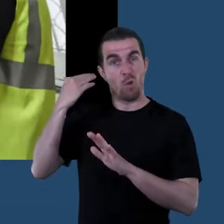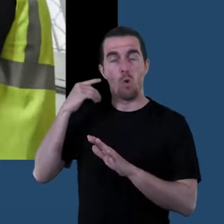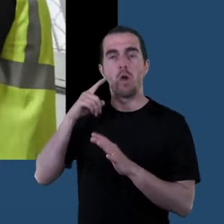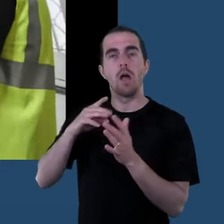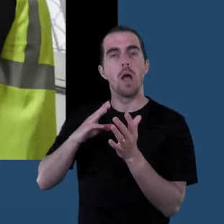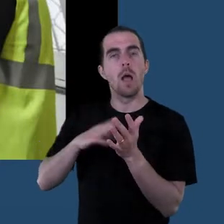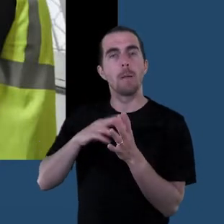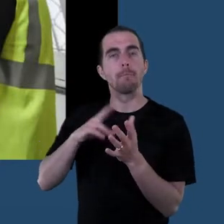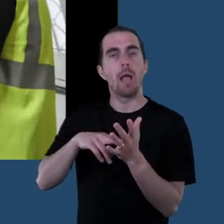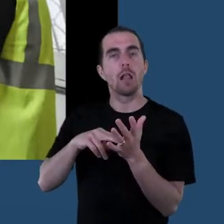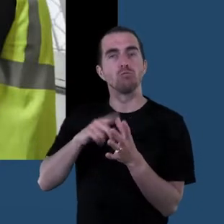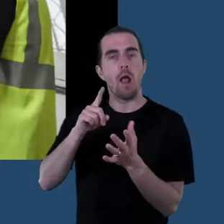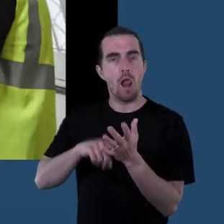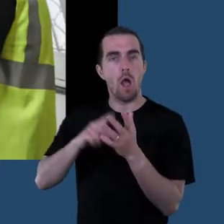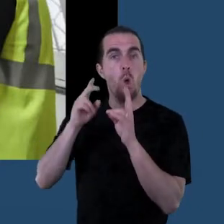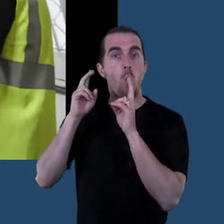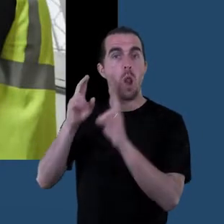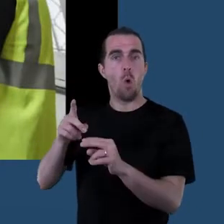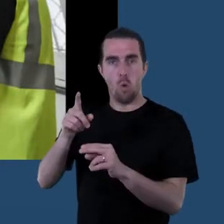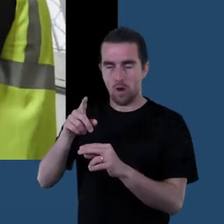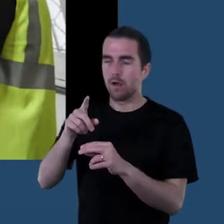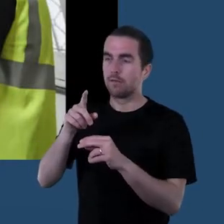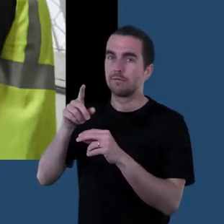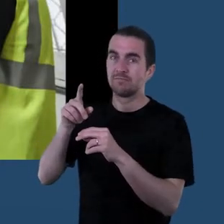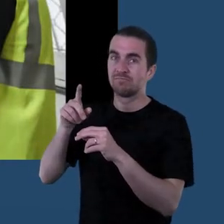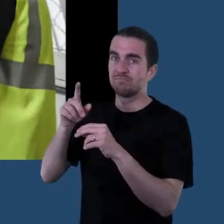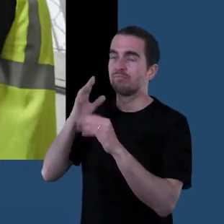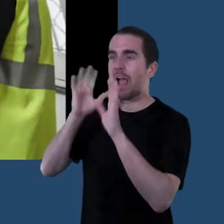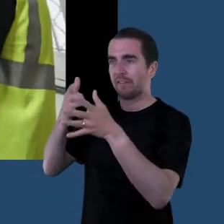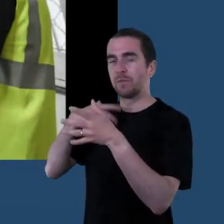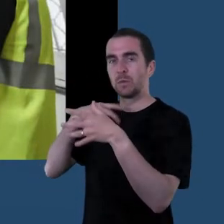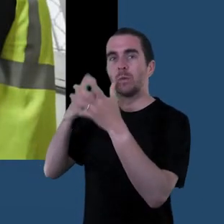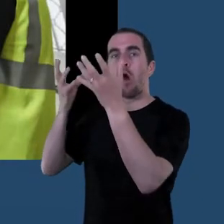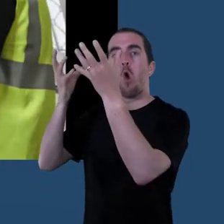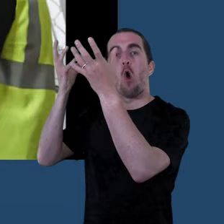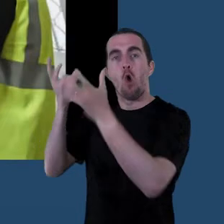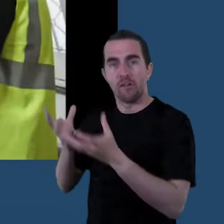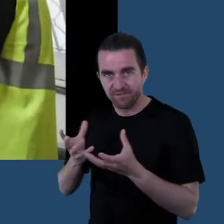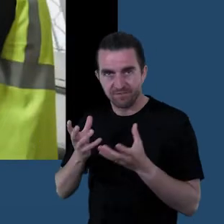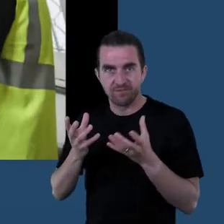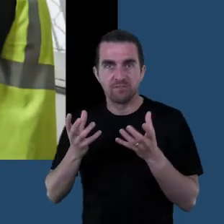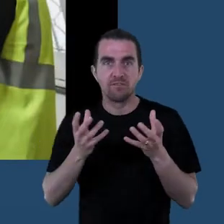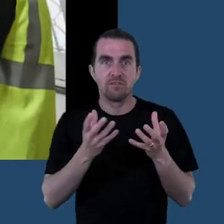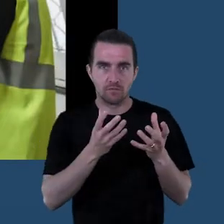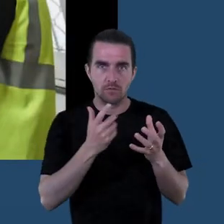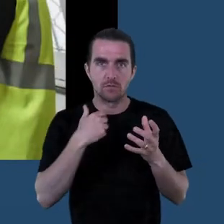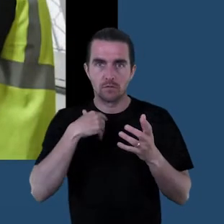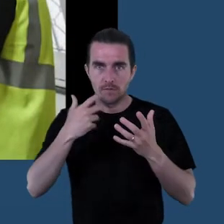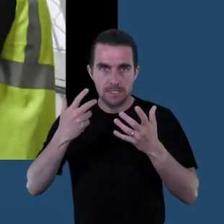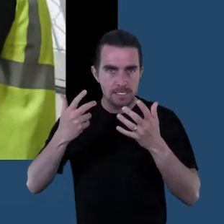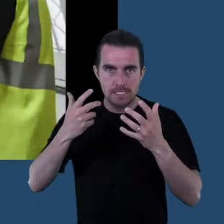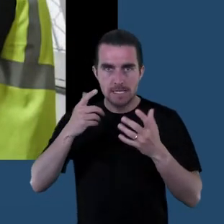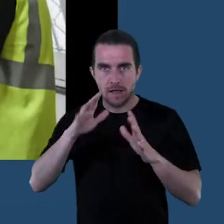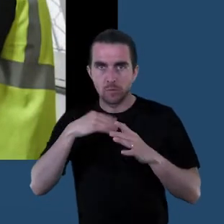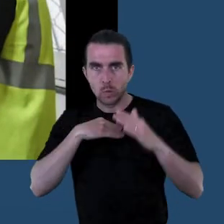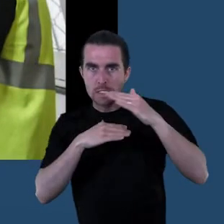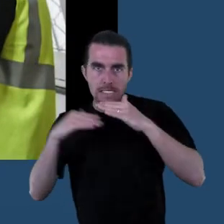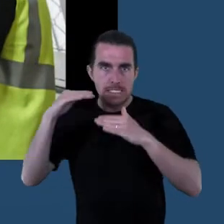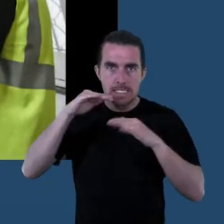in our Mammal Hall, because as we took her apart, as you can see, I'm on the scaffolding the taking her mandibles apart,